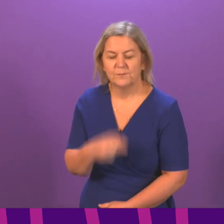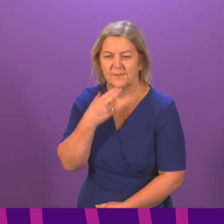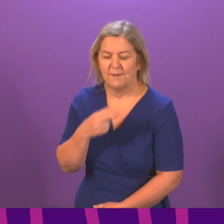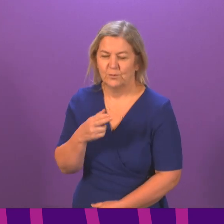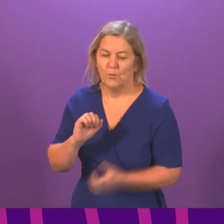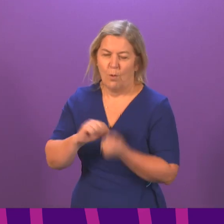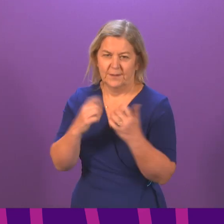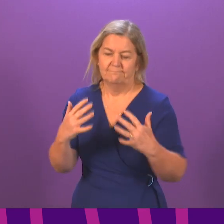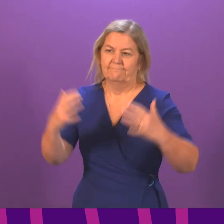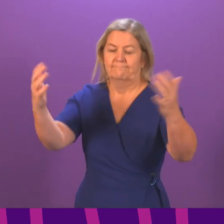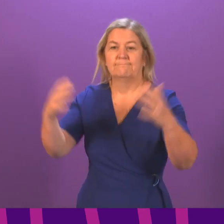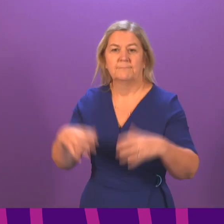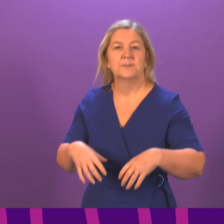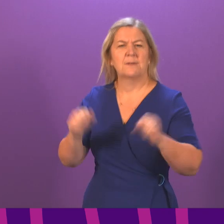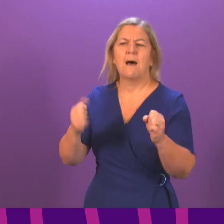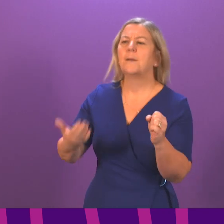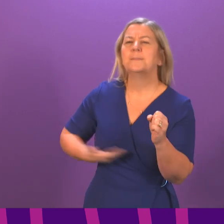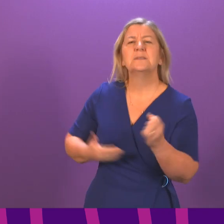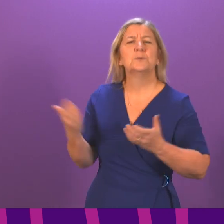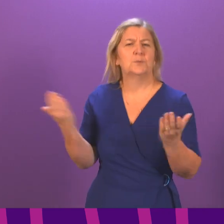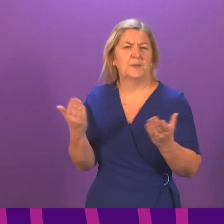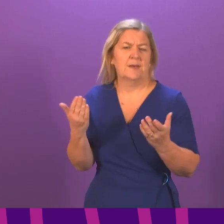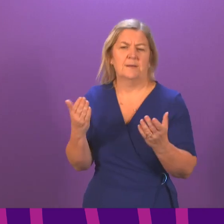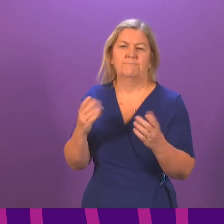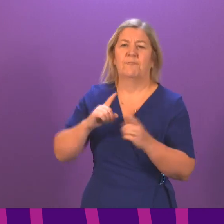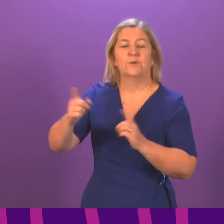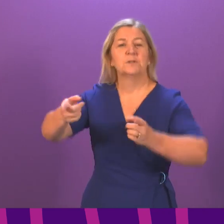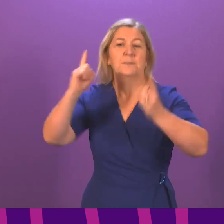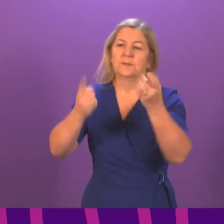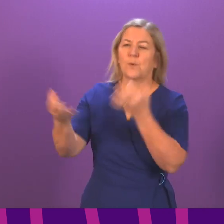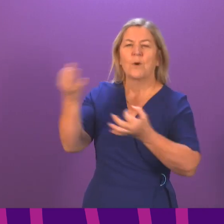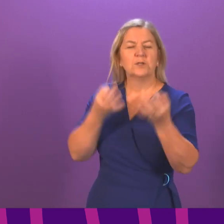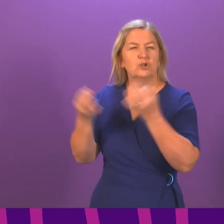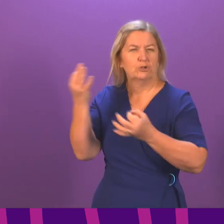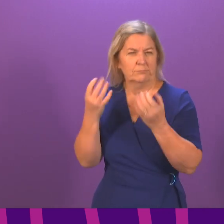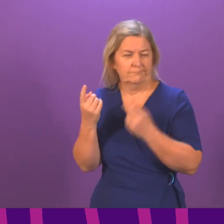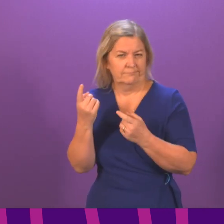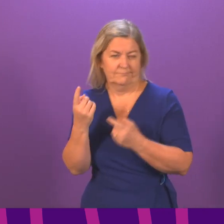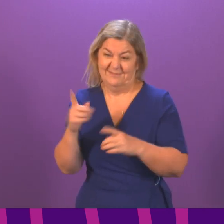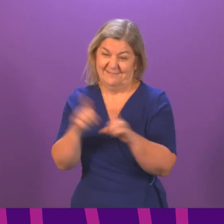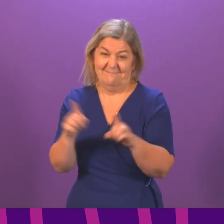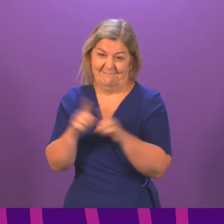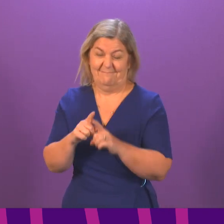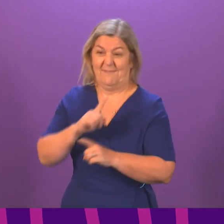The Presiding Officer (Ken Macintosh): Good afternoon, colleagues. We start today’s business with First Minister’s question time. As usual, I ask the First Minister to update us on Covid.